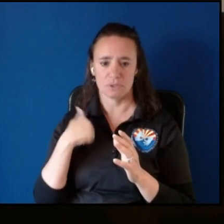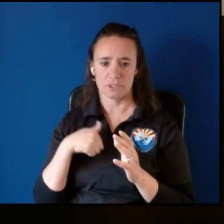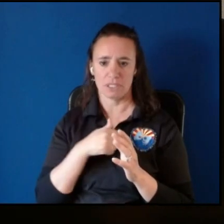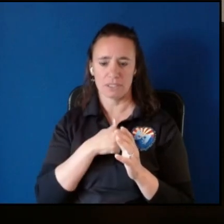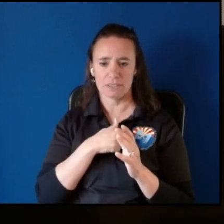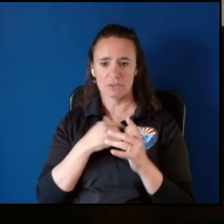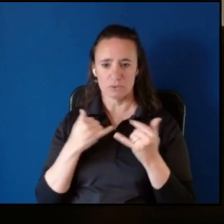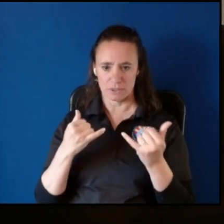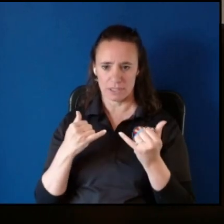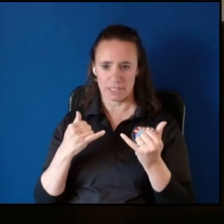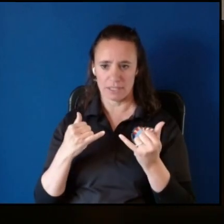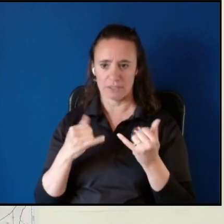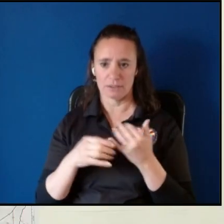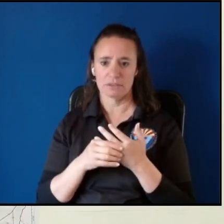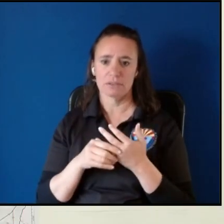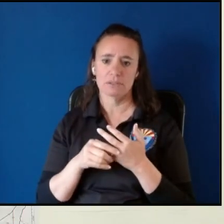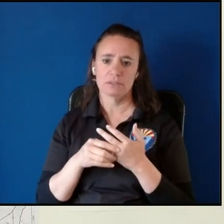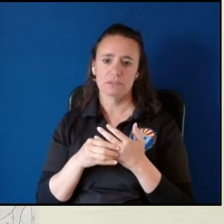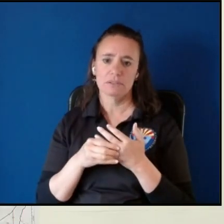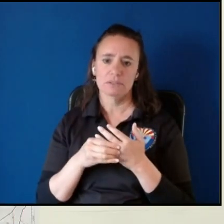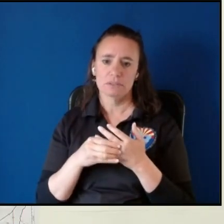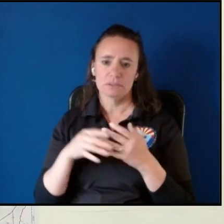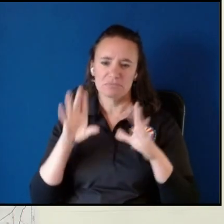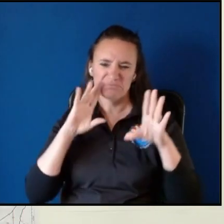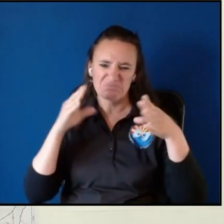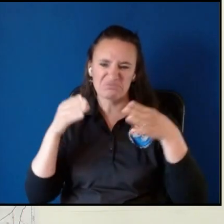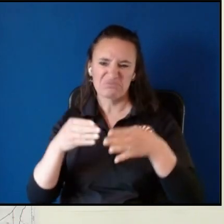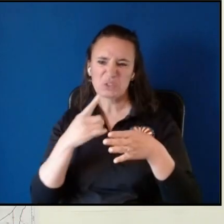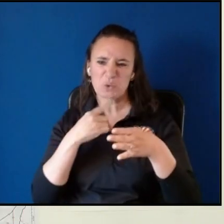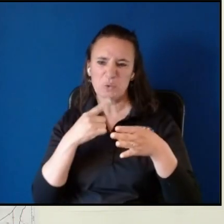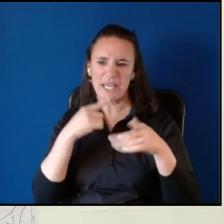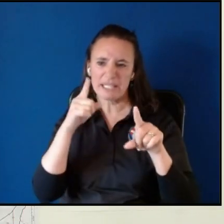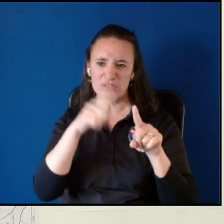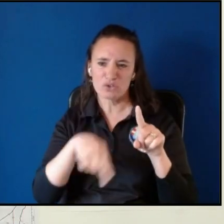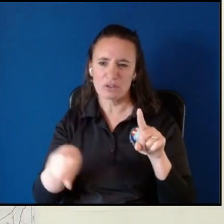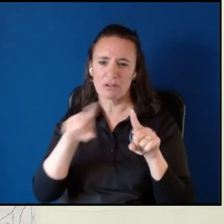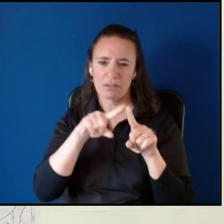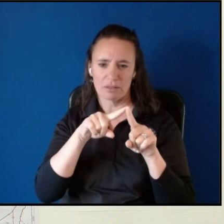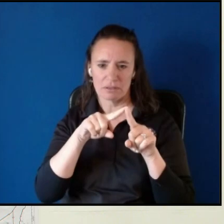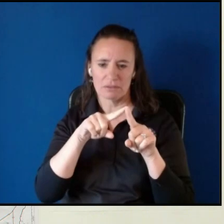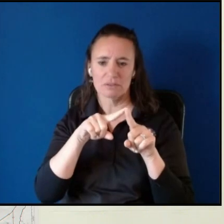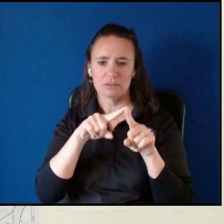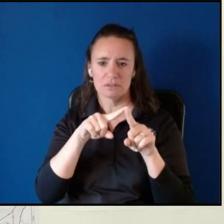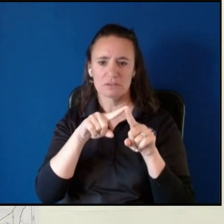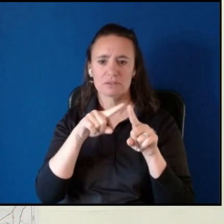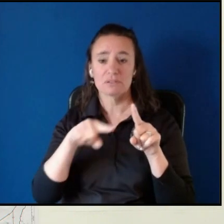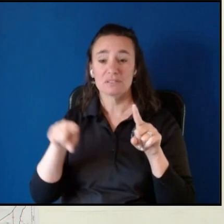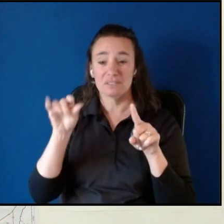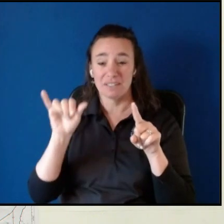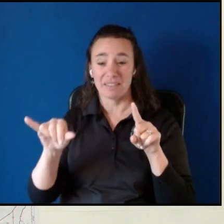interest circled in red here so we can see that what we are is behind this cold front that moved through yesterday morning.